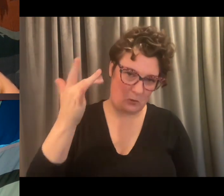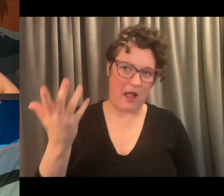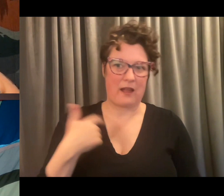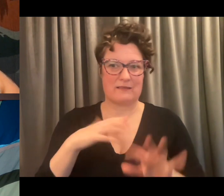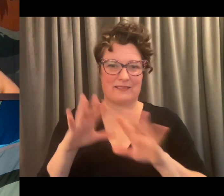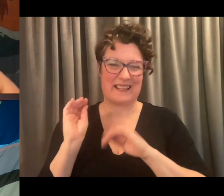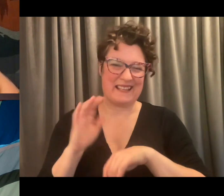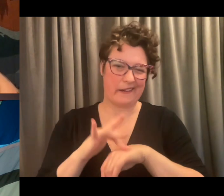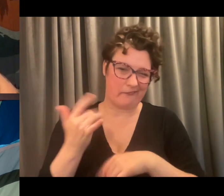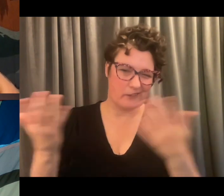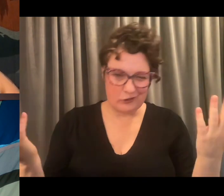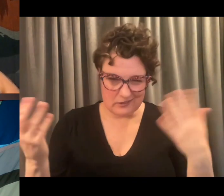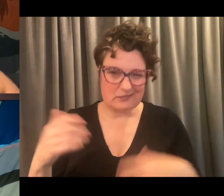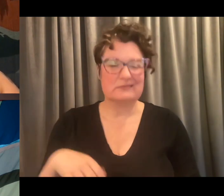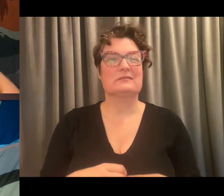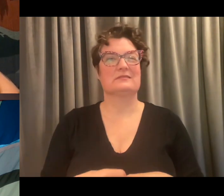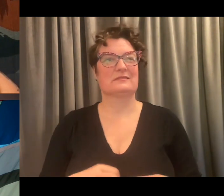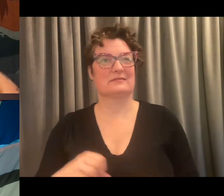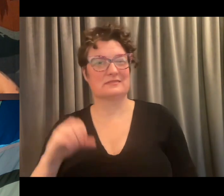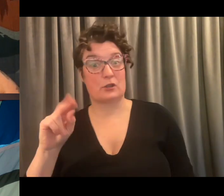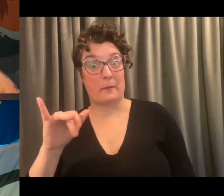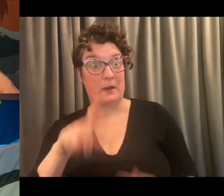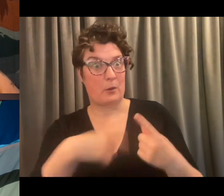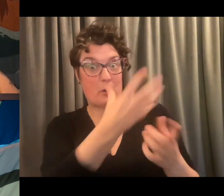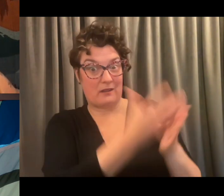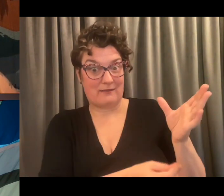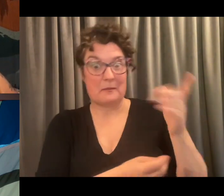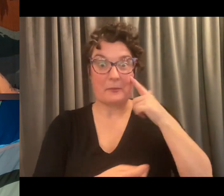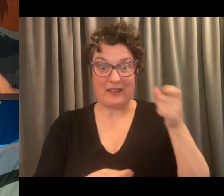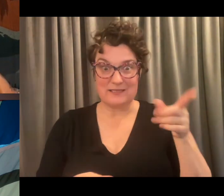So when you no longer hear Rebekah, it's because they had to go. Rebekah: Yes.